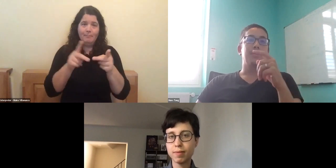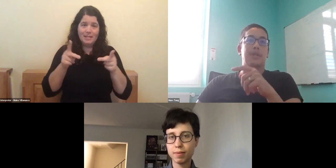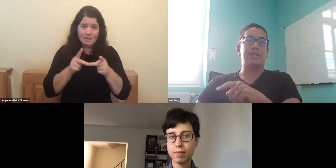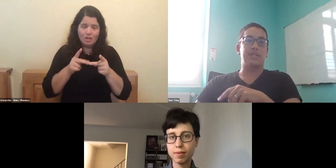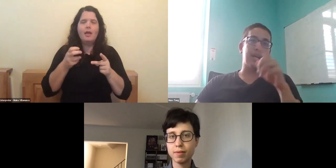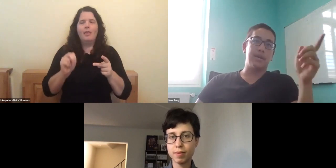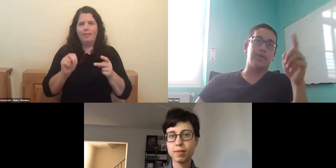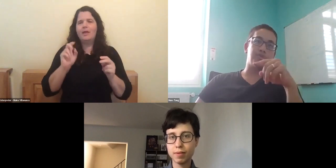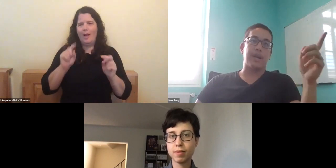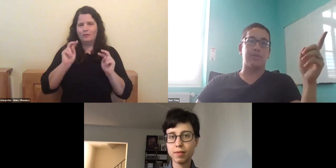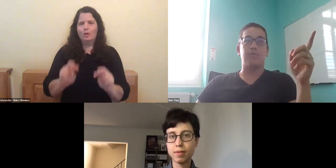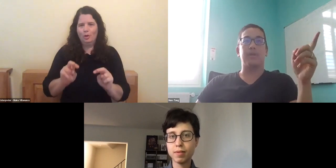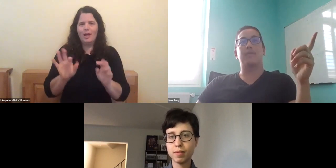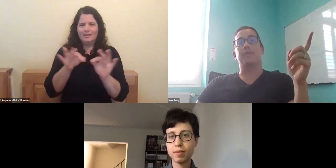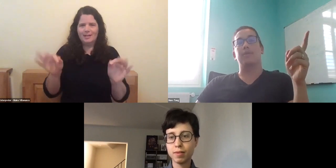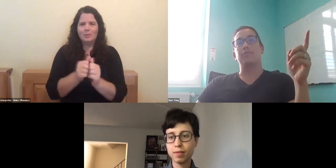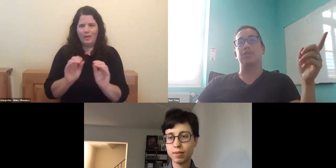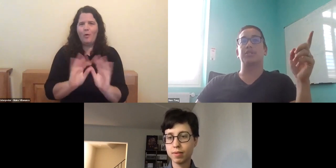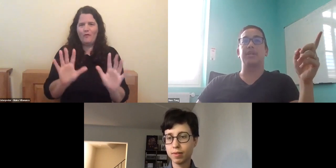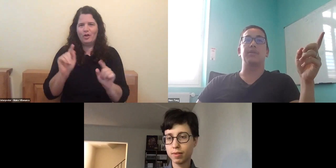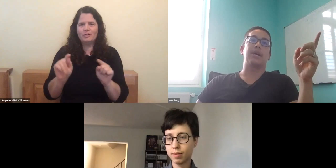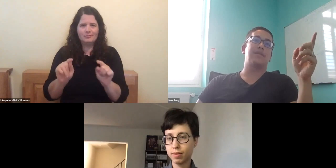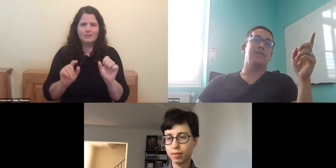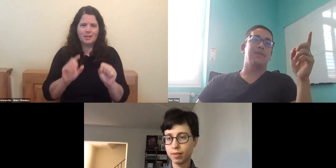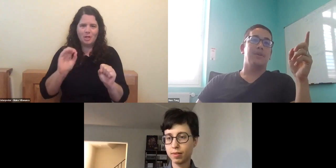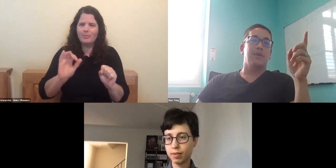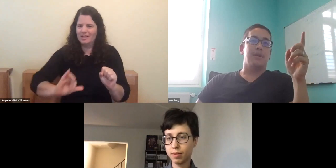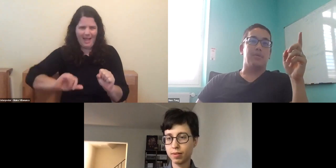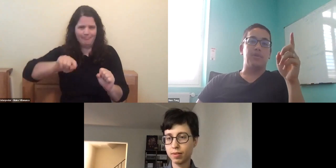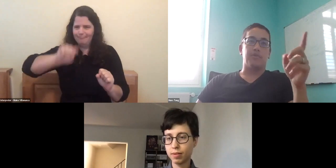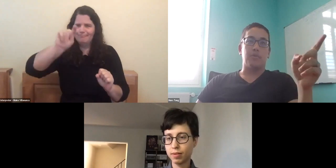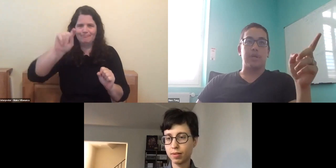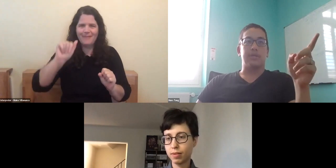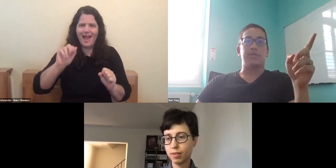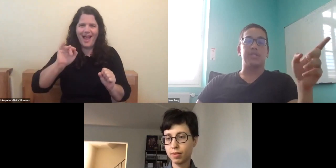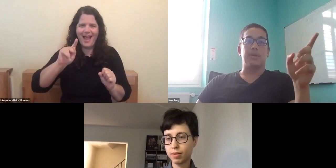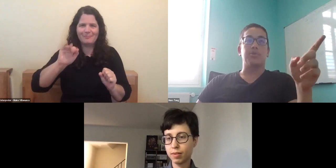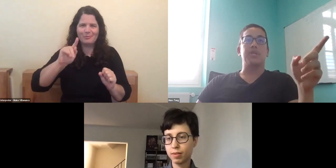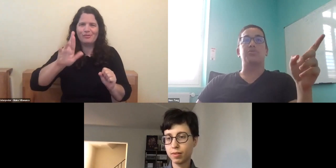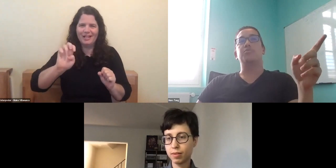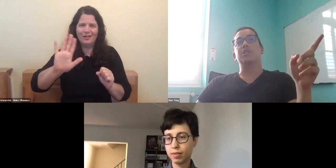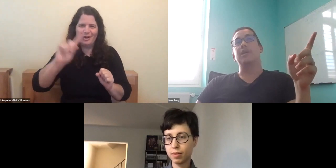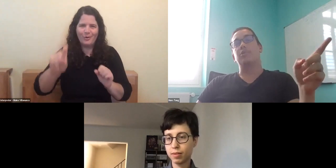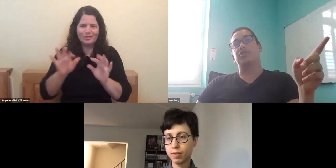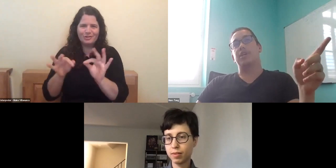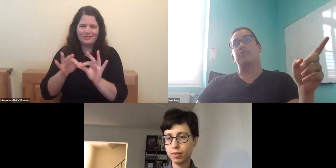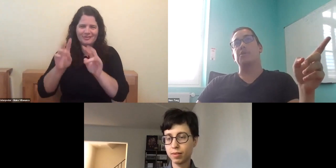that exactly goes back to what we just said that before this number needs to be double checked with